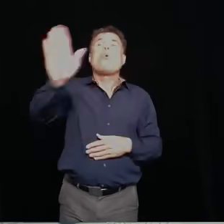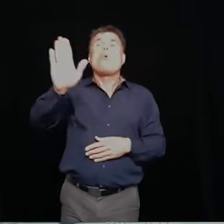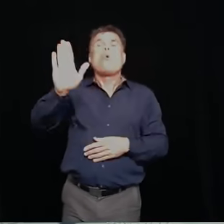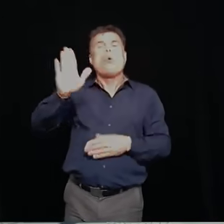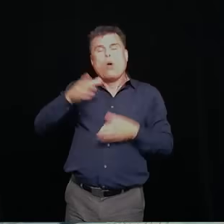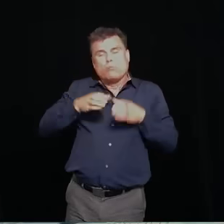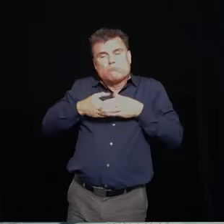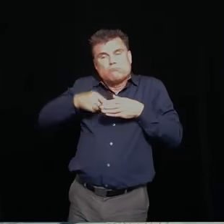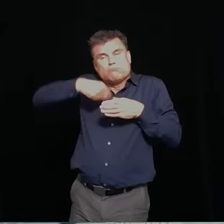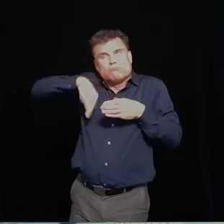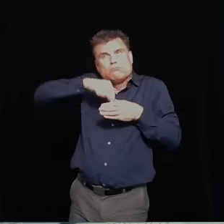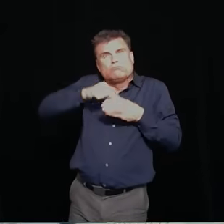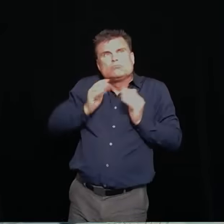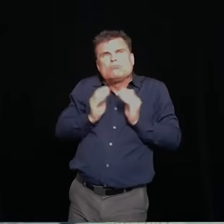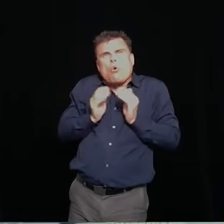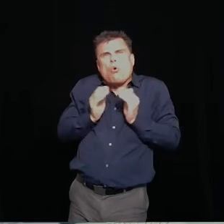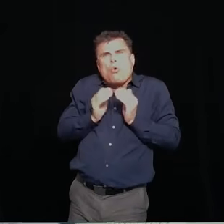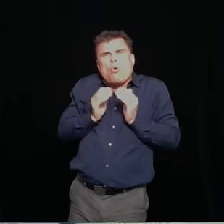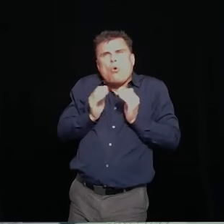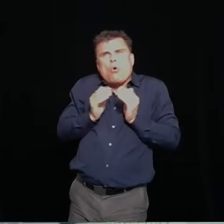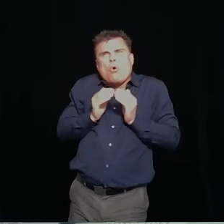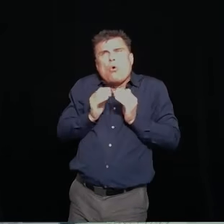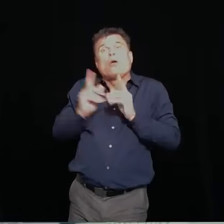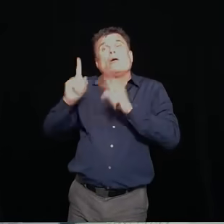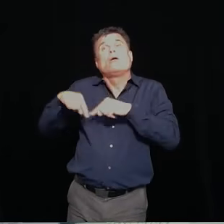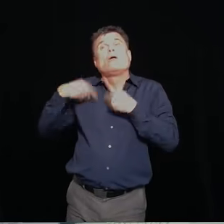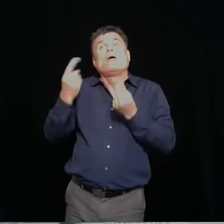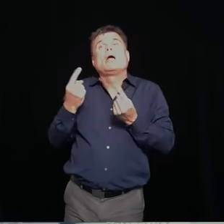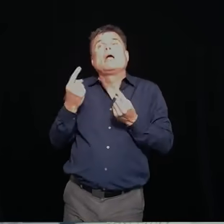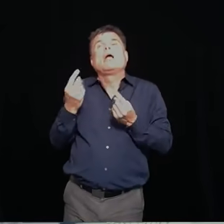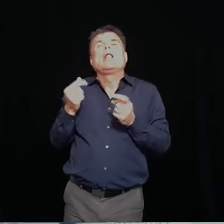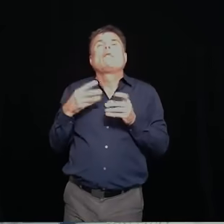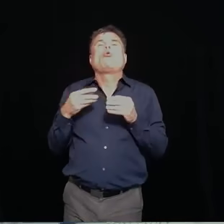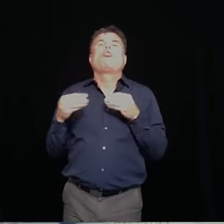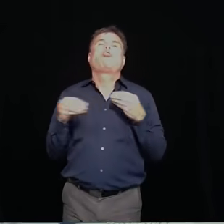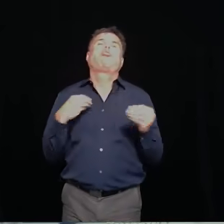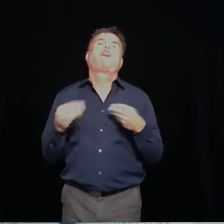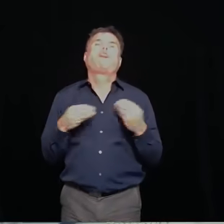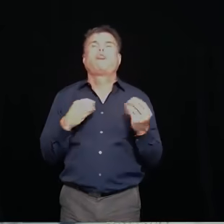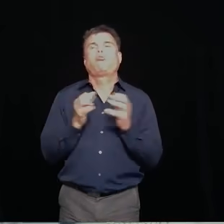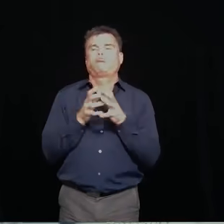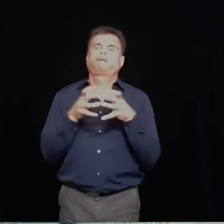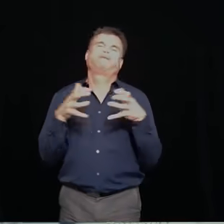We need to continue to work to break those chains of transmission